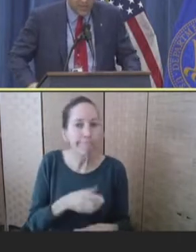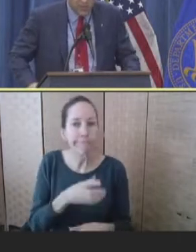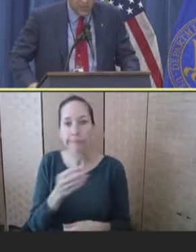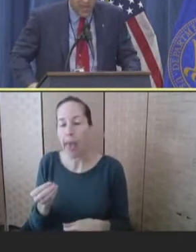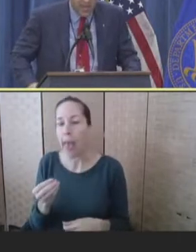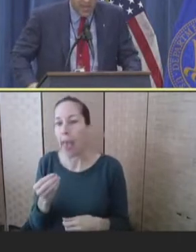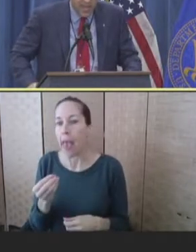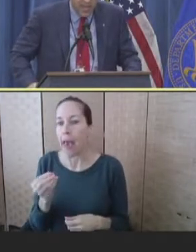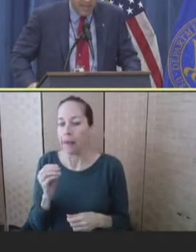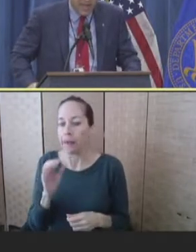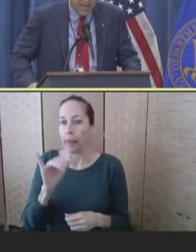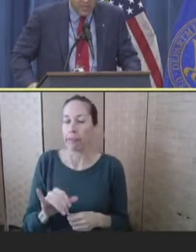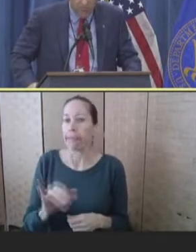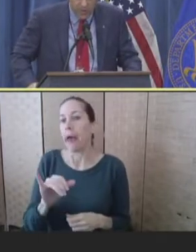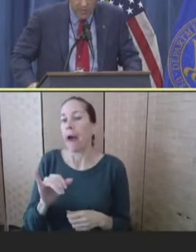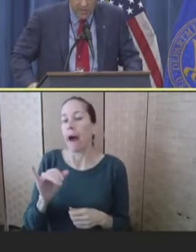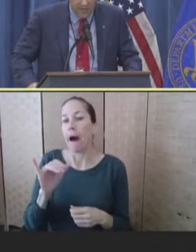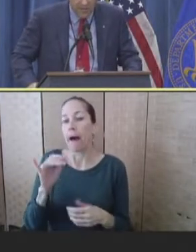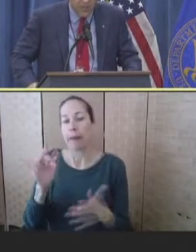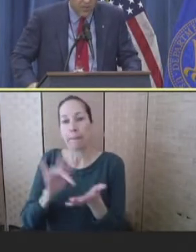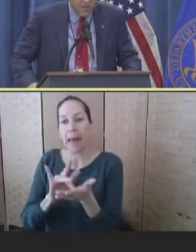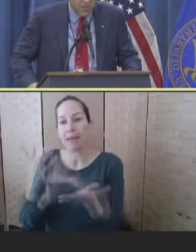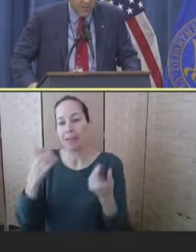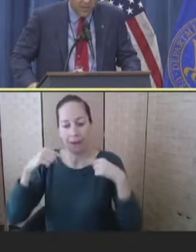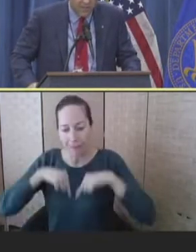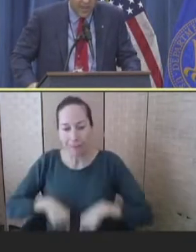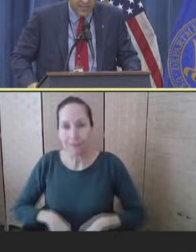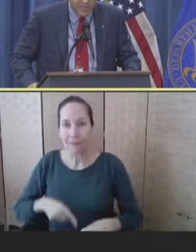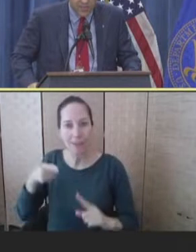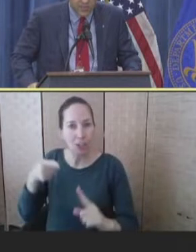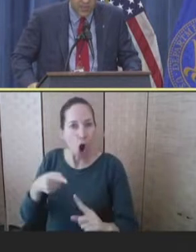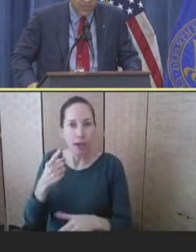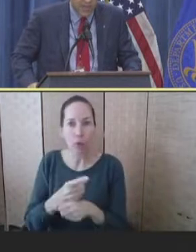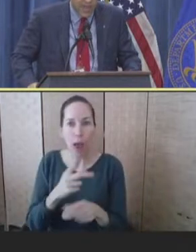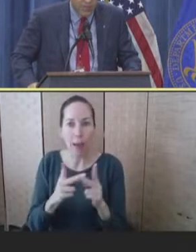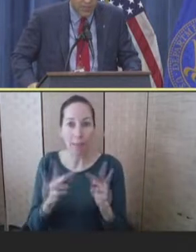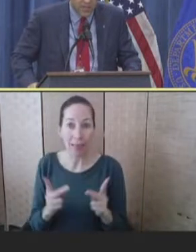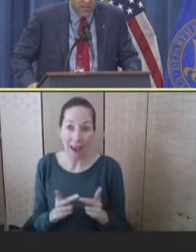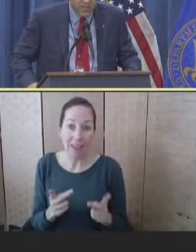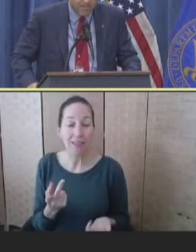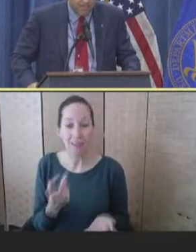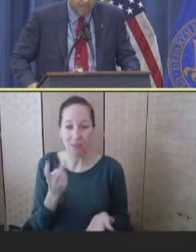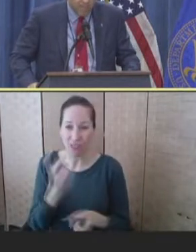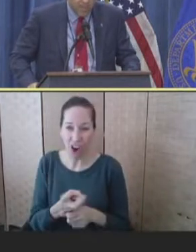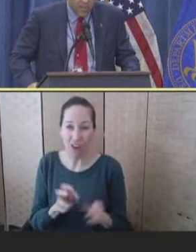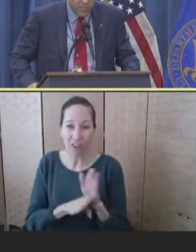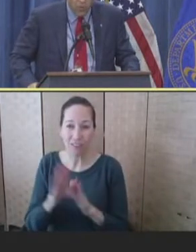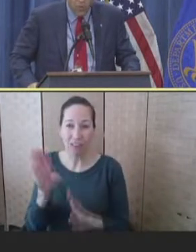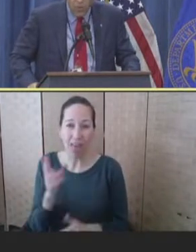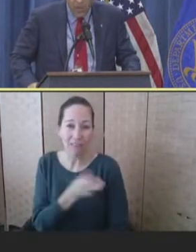that have made it extremely difficult to develop vaccines that really do what we want them